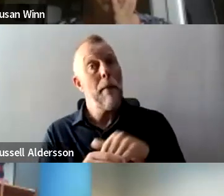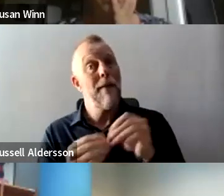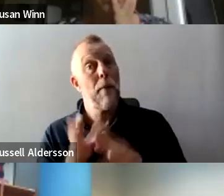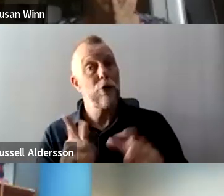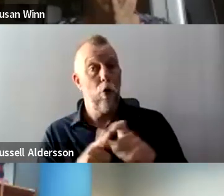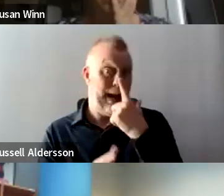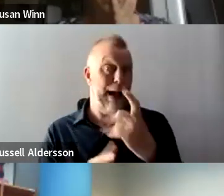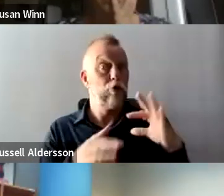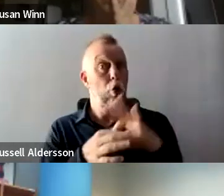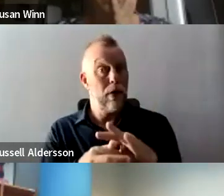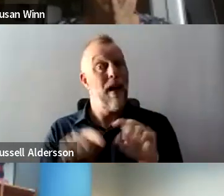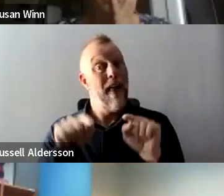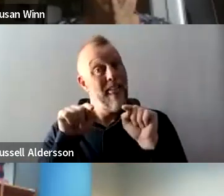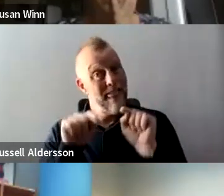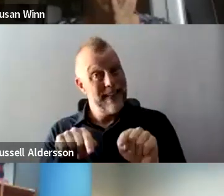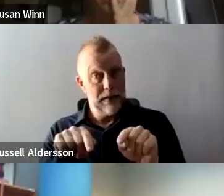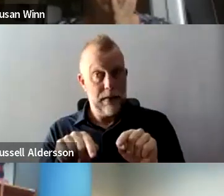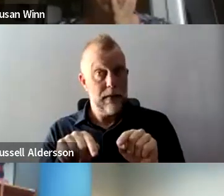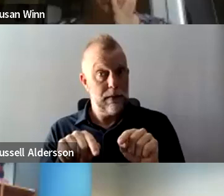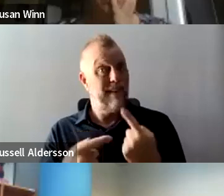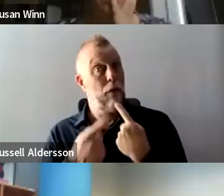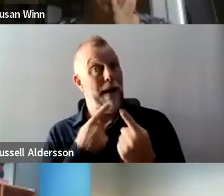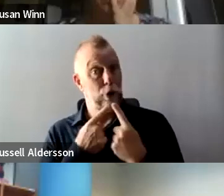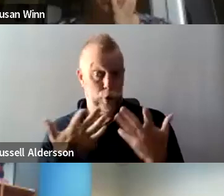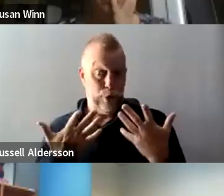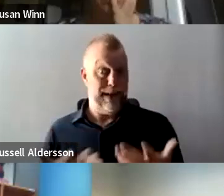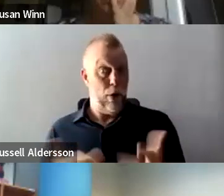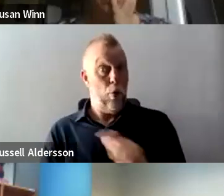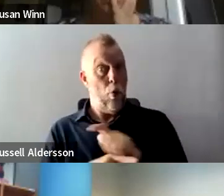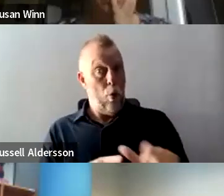This resource, the Audiology Refreshers, is designed to support